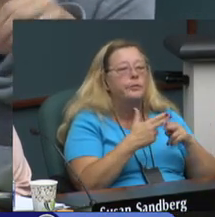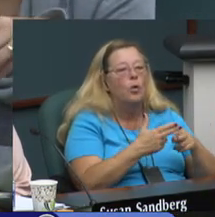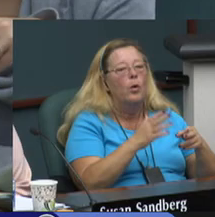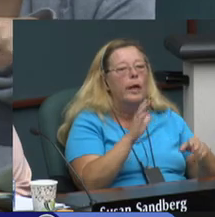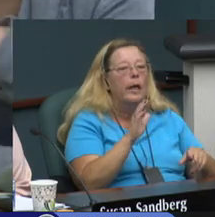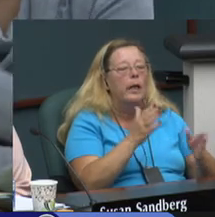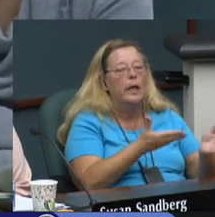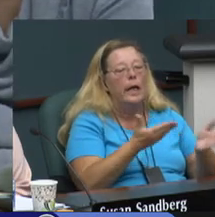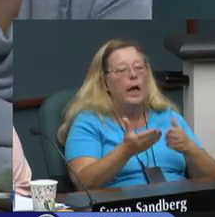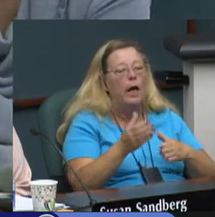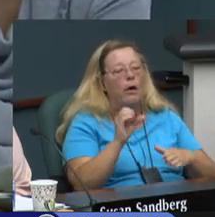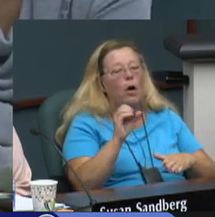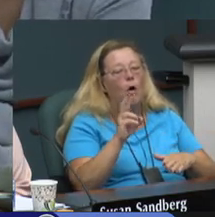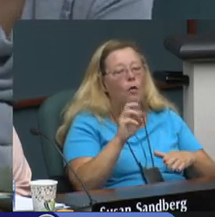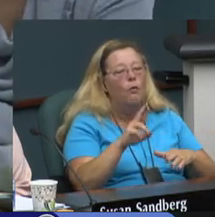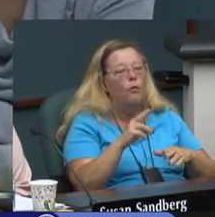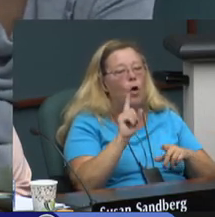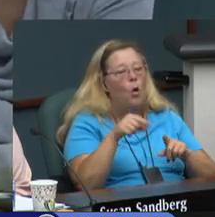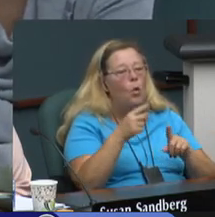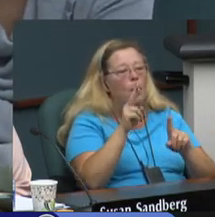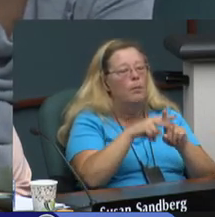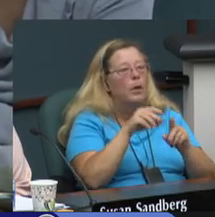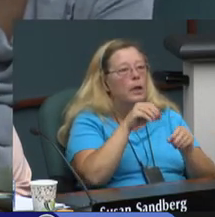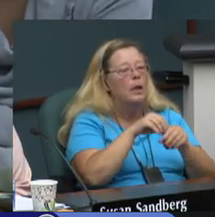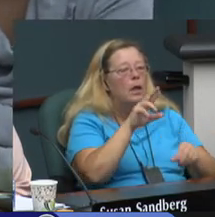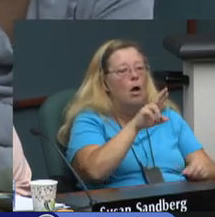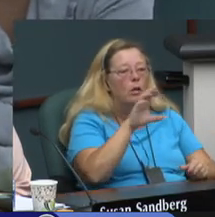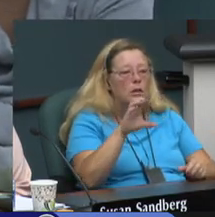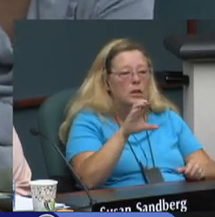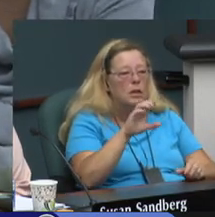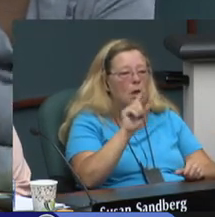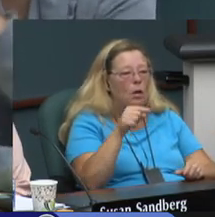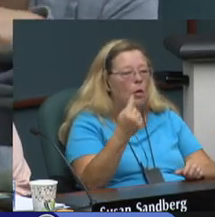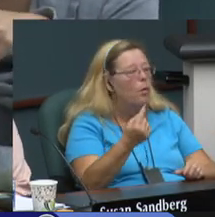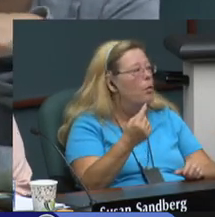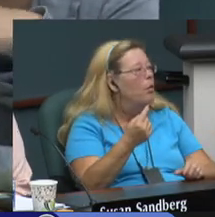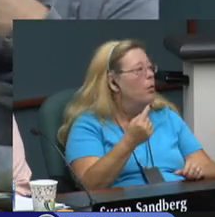current code where it only applies in the RC currently they had they have the